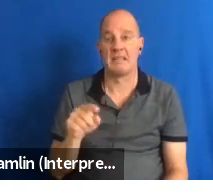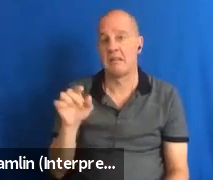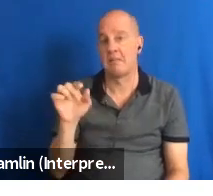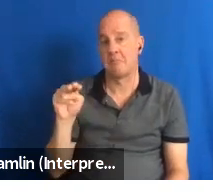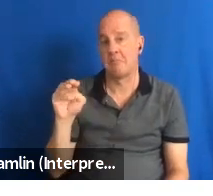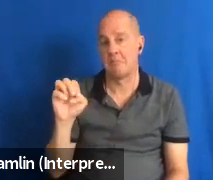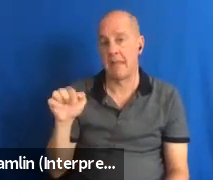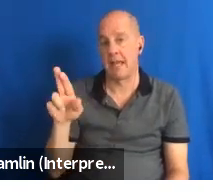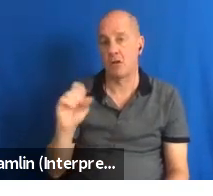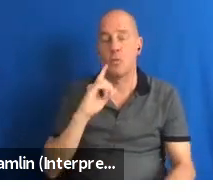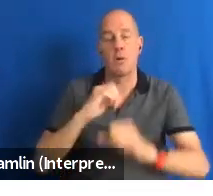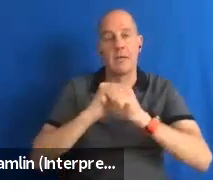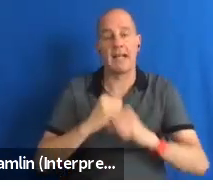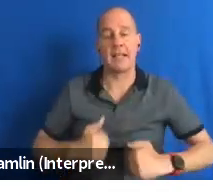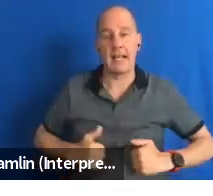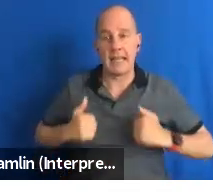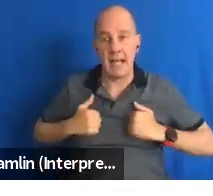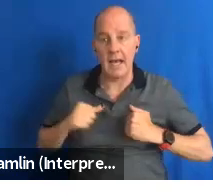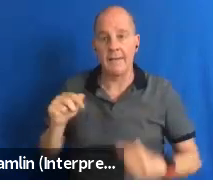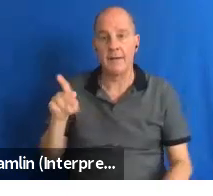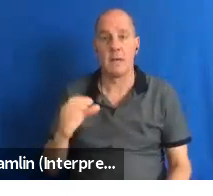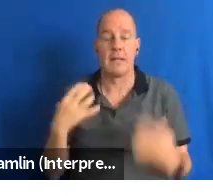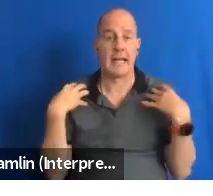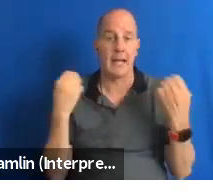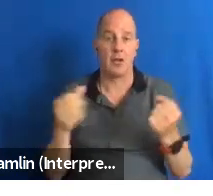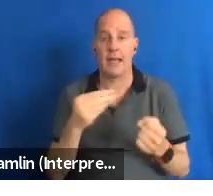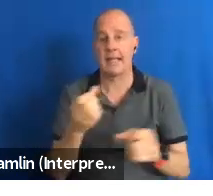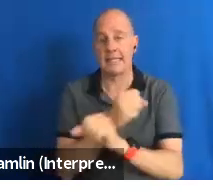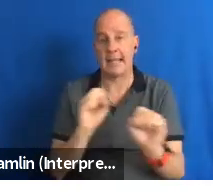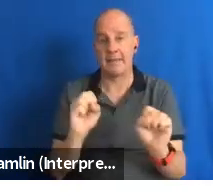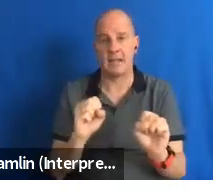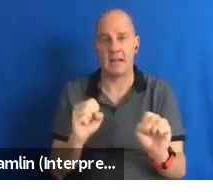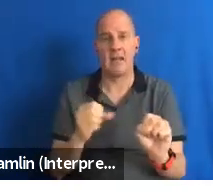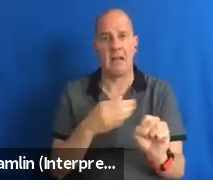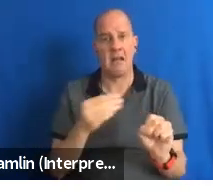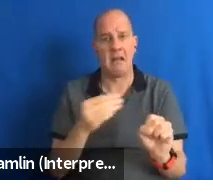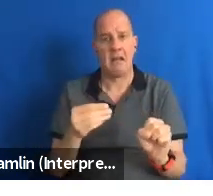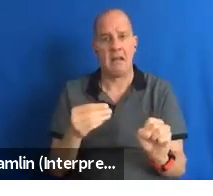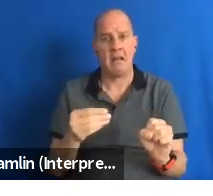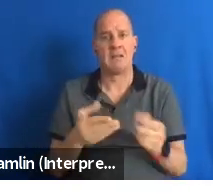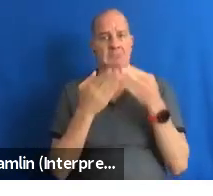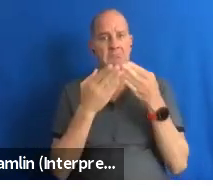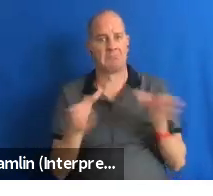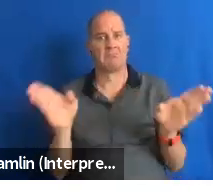public health and safety, and generally that generally speaking that is the responsibility